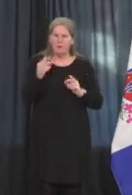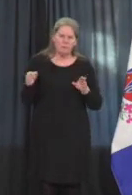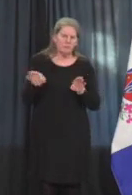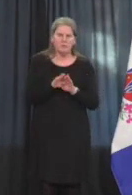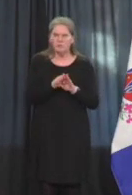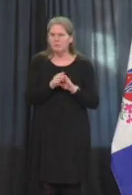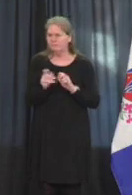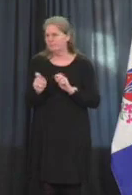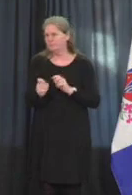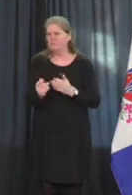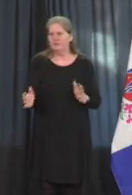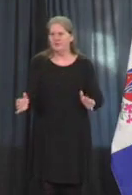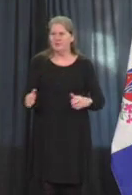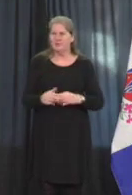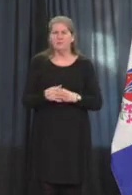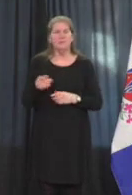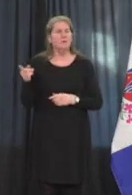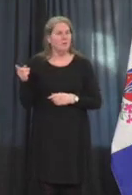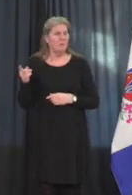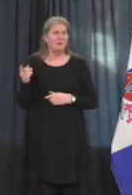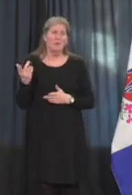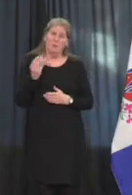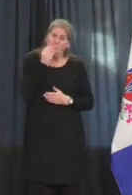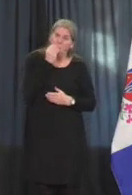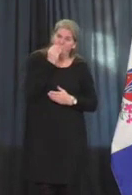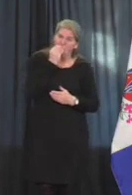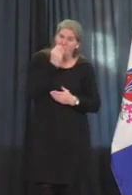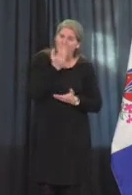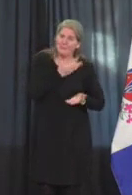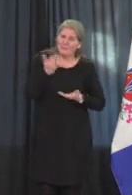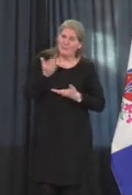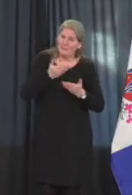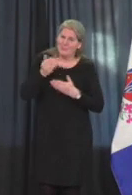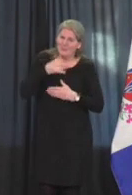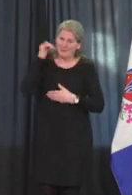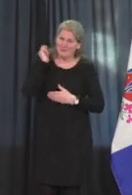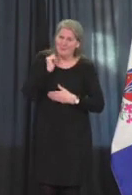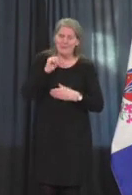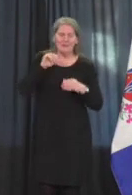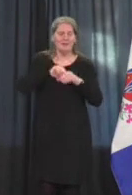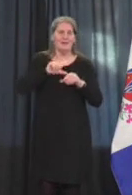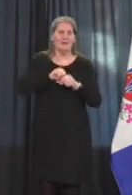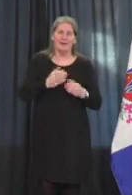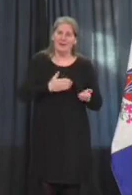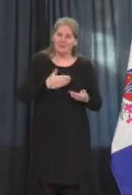WELL, WE WOULD LIKE TO GET FOOD IN. WE WOULD LIKE TO GET FUEL IN.